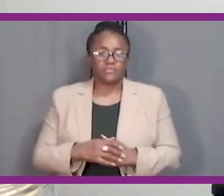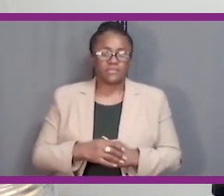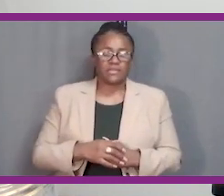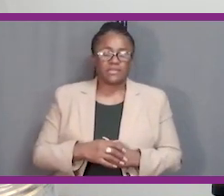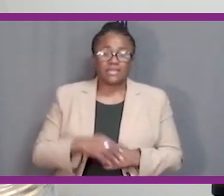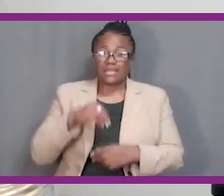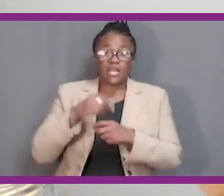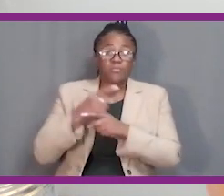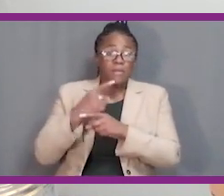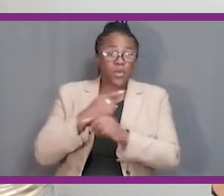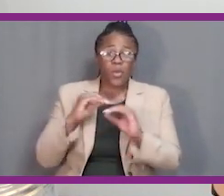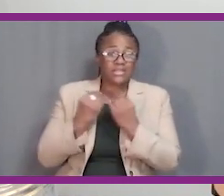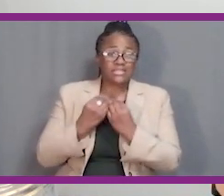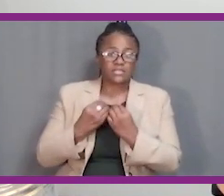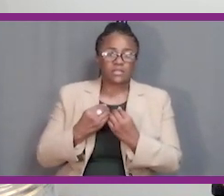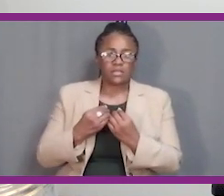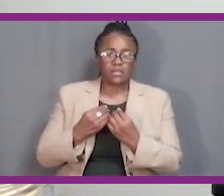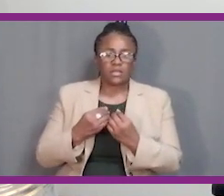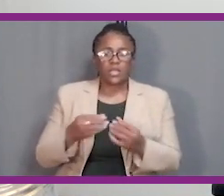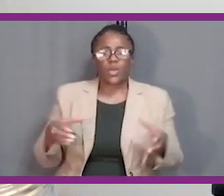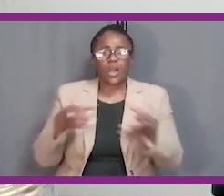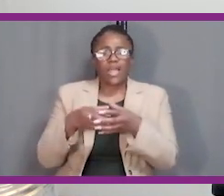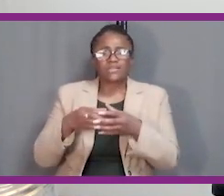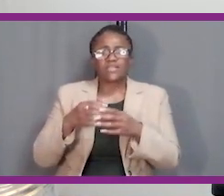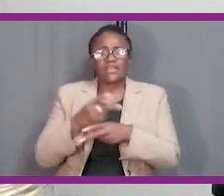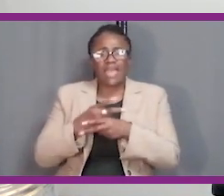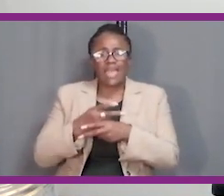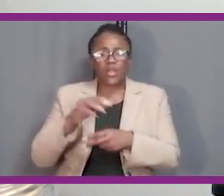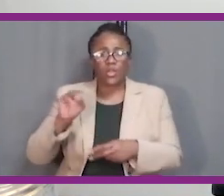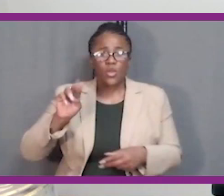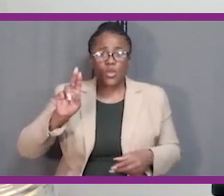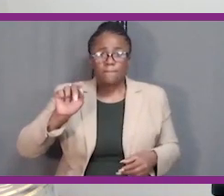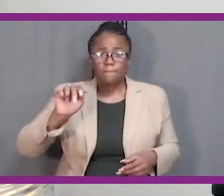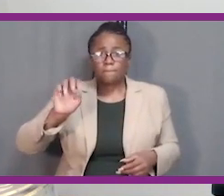look at the ways that people are caring for each other across difference as well. And I